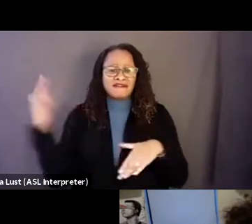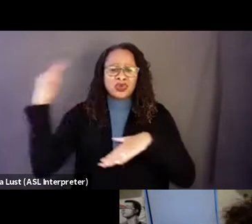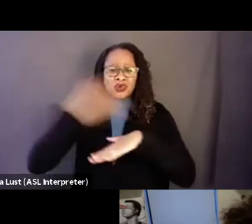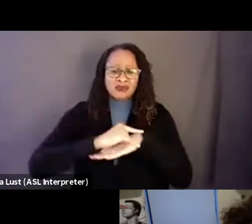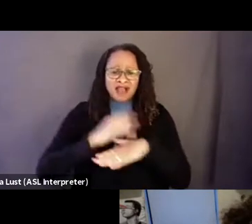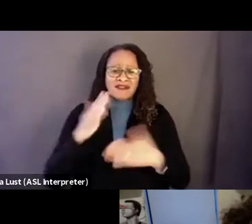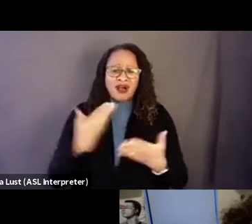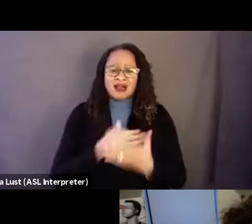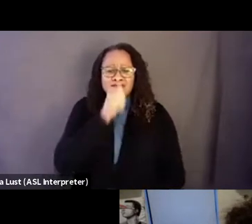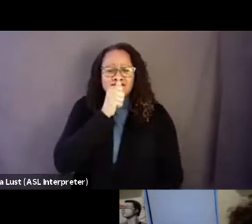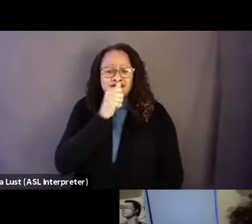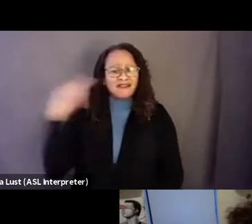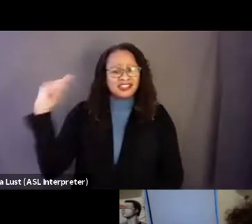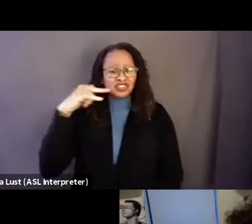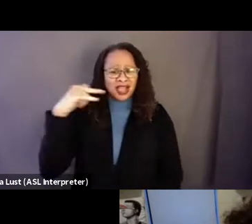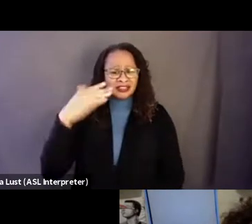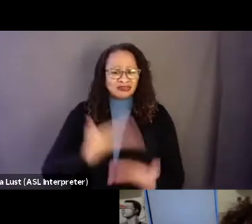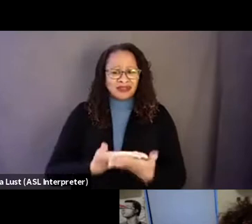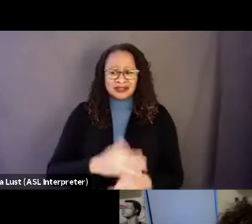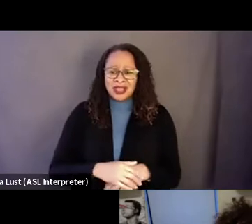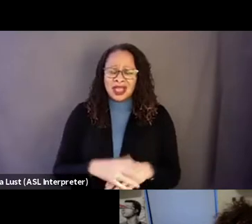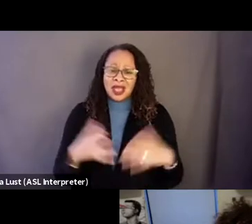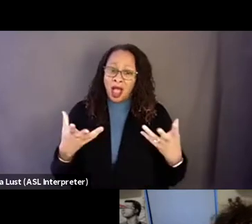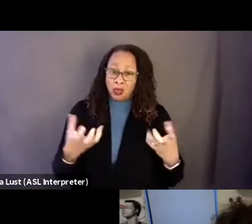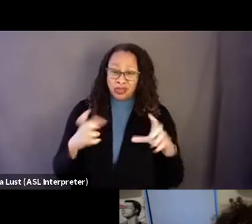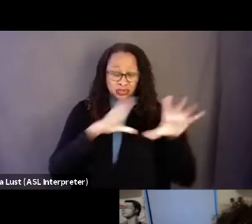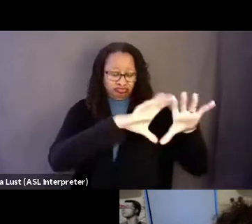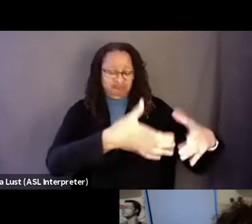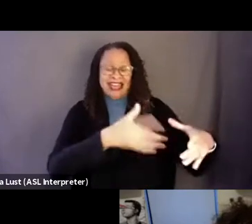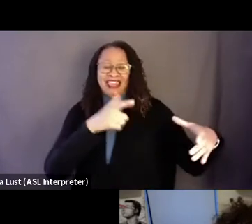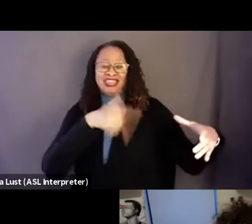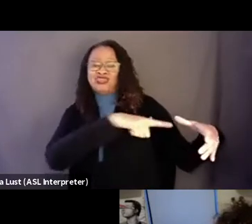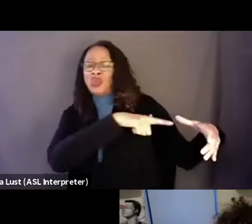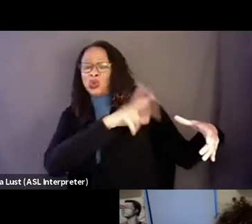Yeah, like we want to... I think, and the media I feel like is doing this